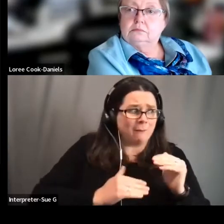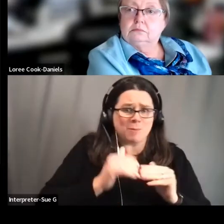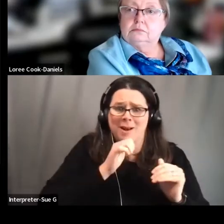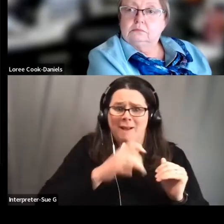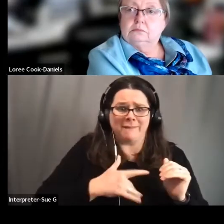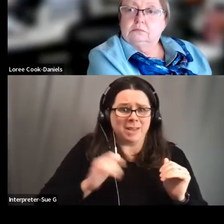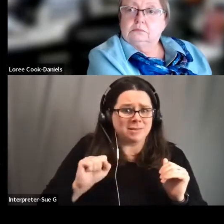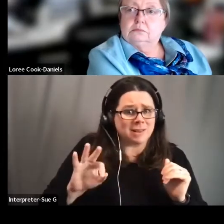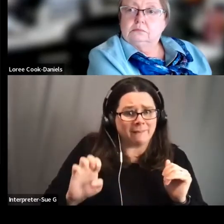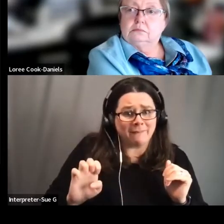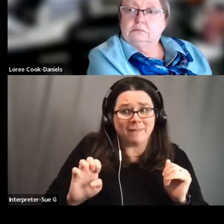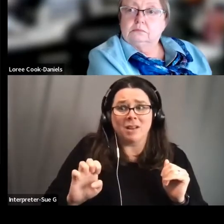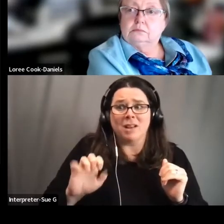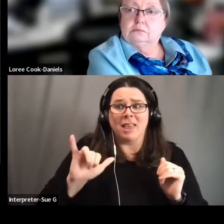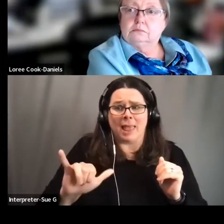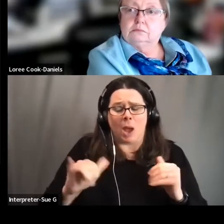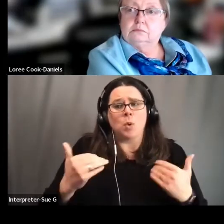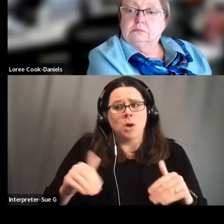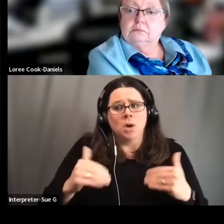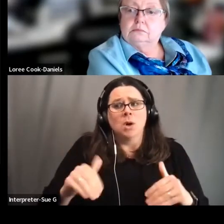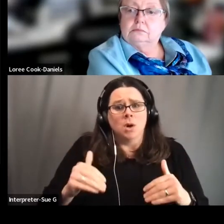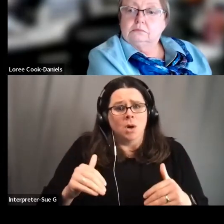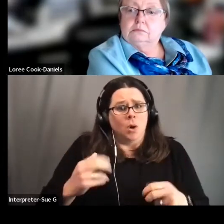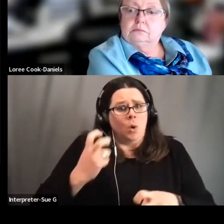And that was a very hard place to be.